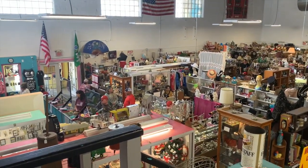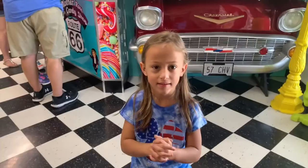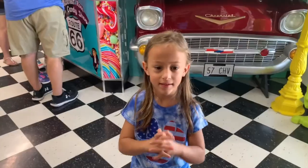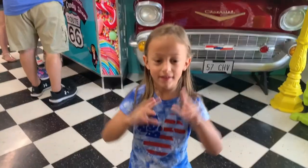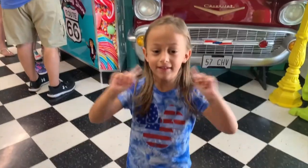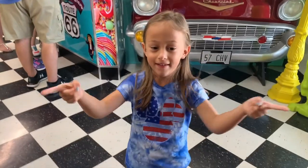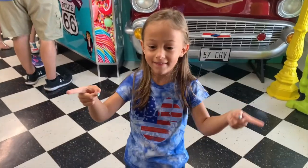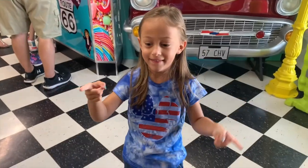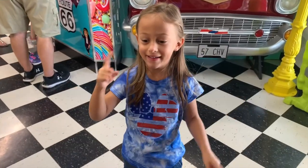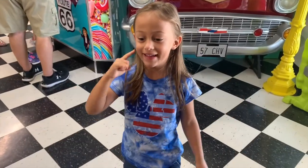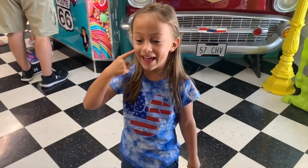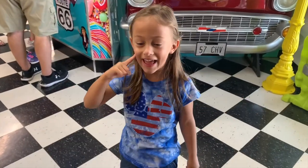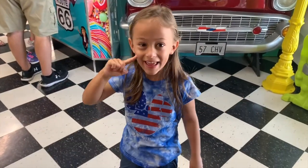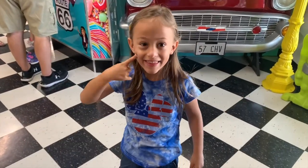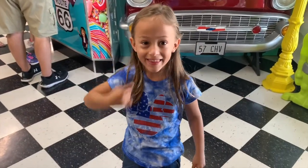Go candy!!!